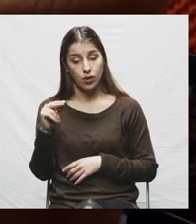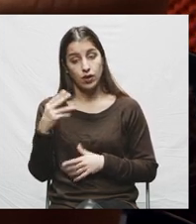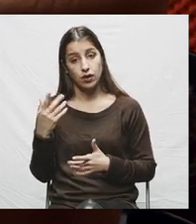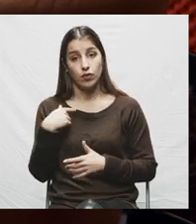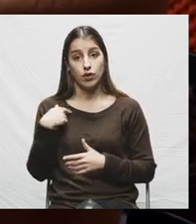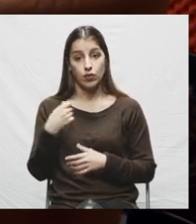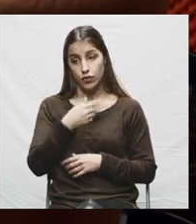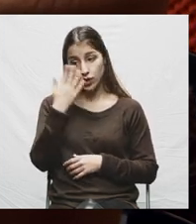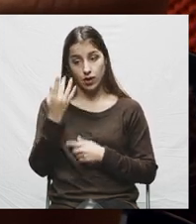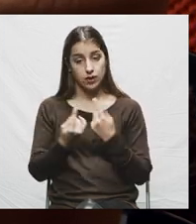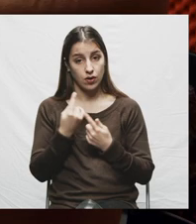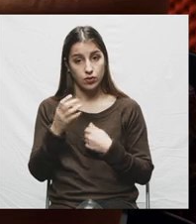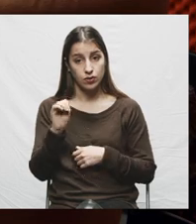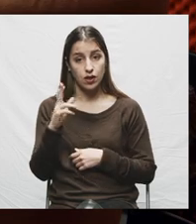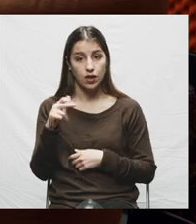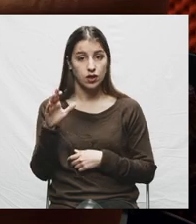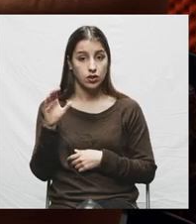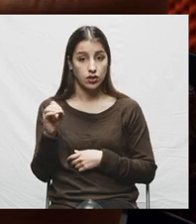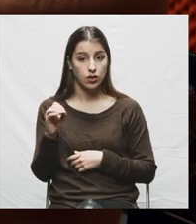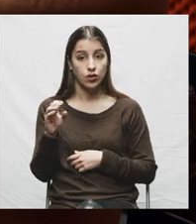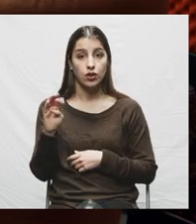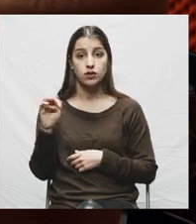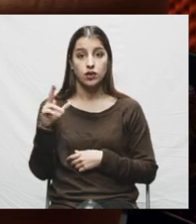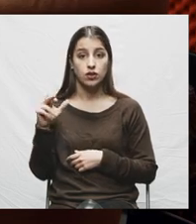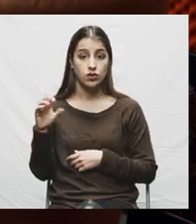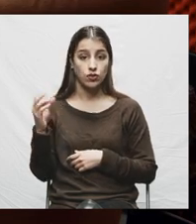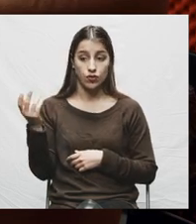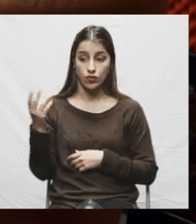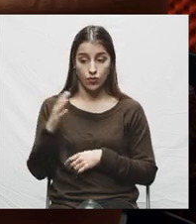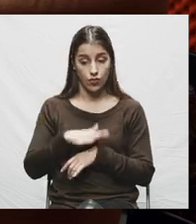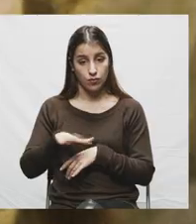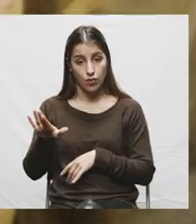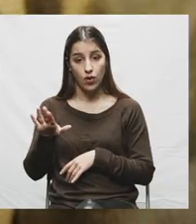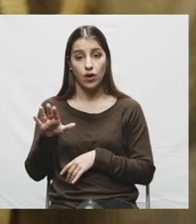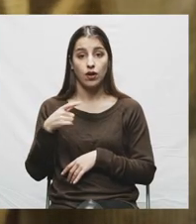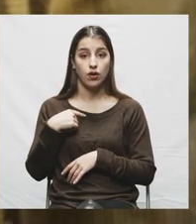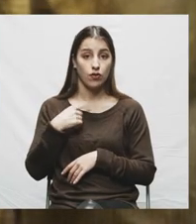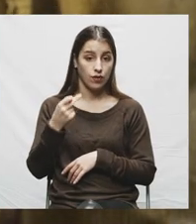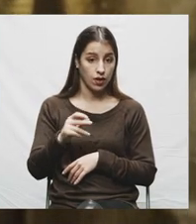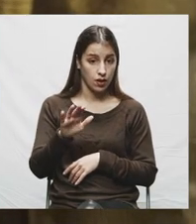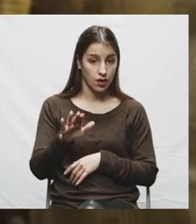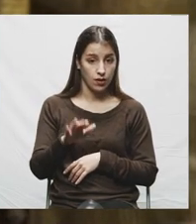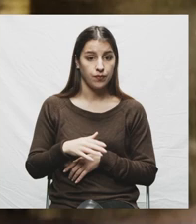I still spent some days with Sérgio and then he came back. I got Sérgio’s place. Laginha was still there.